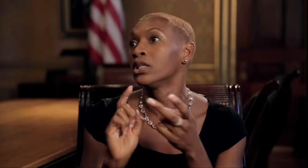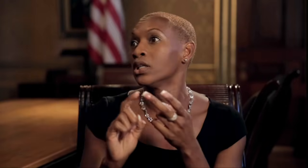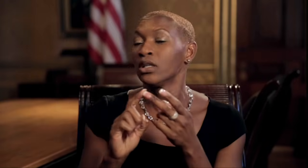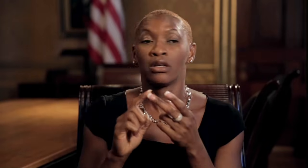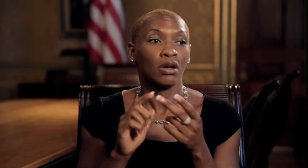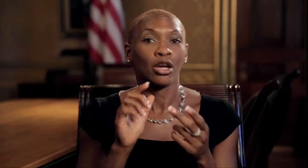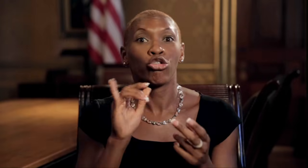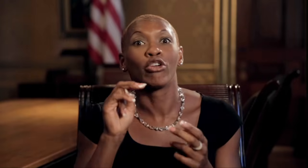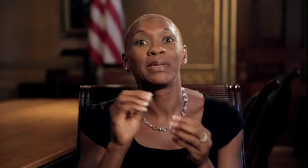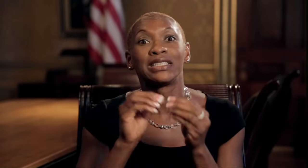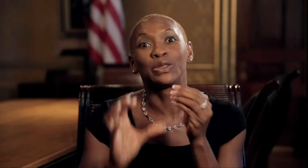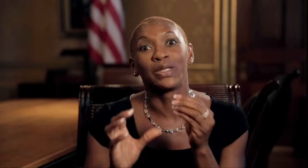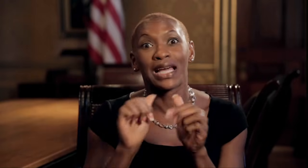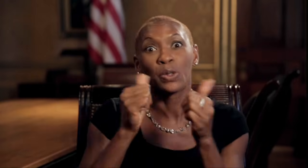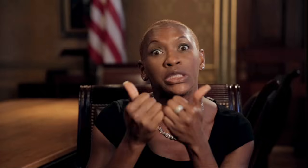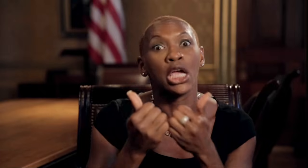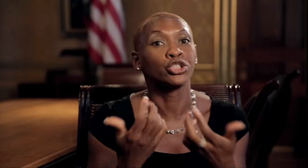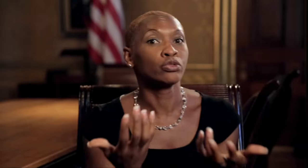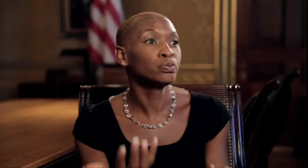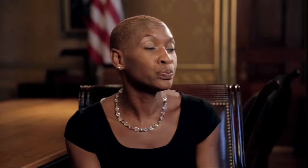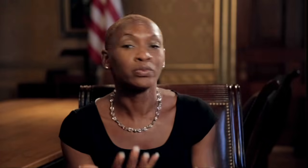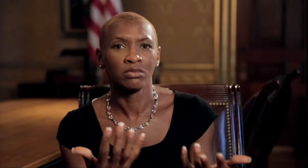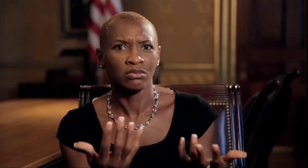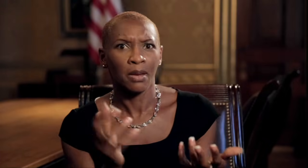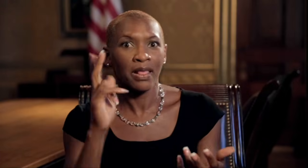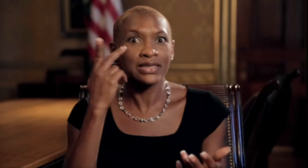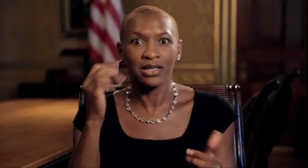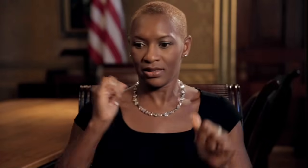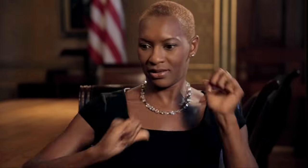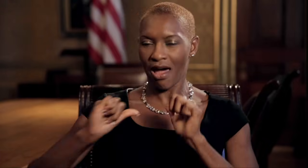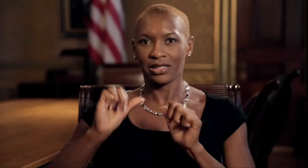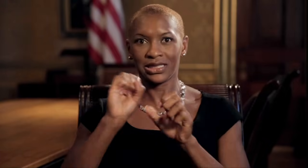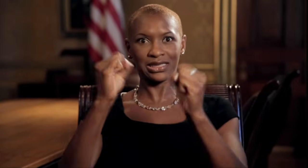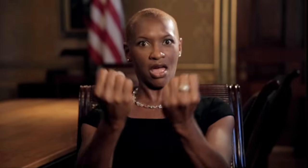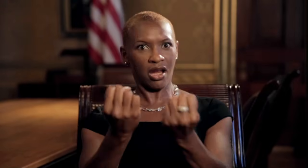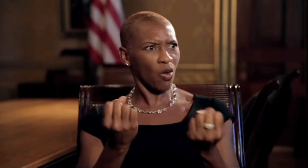the Carribean Student Association, Political Science Society,